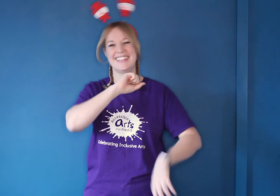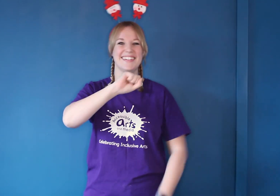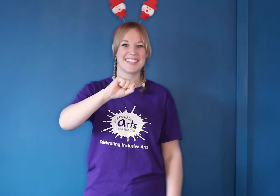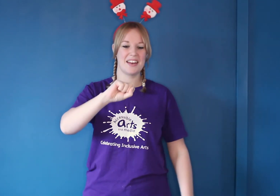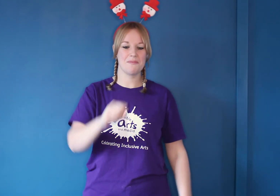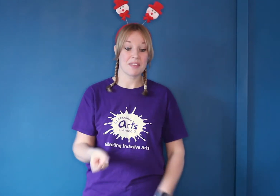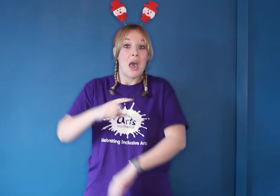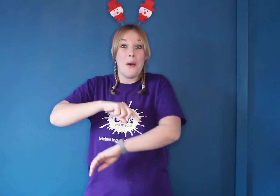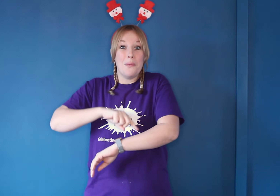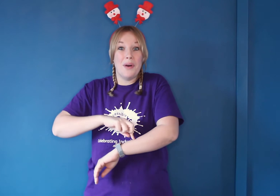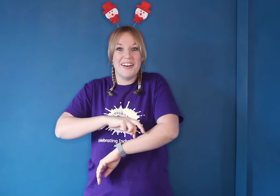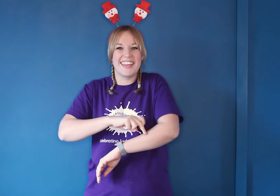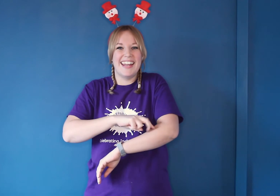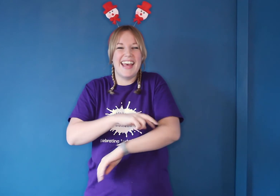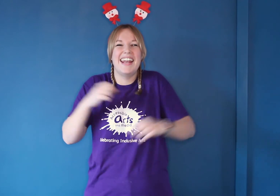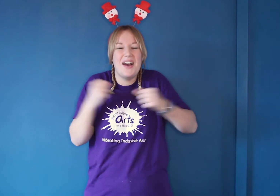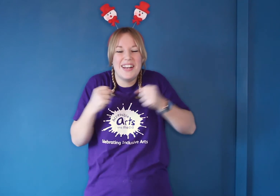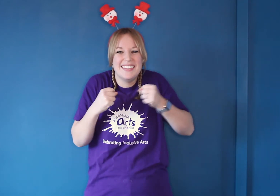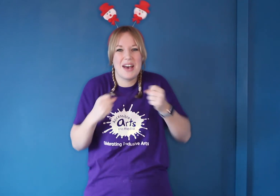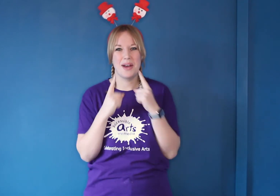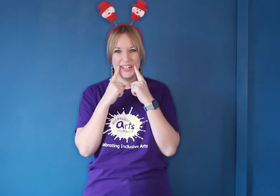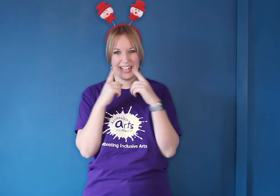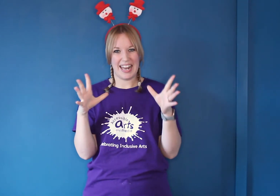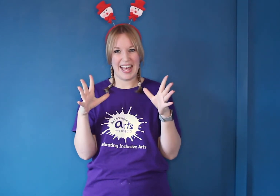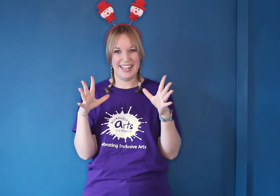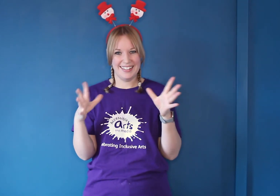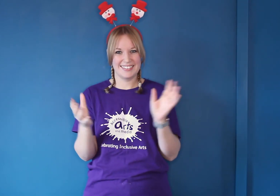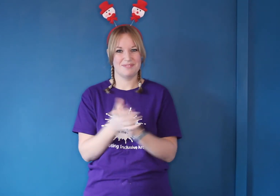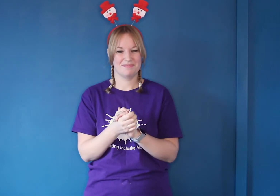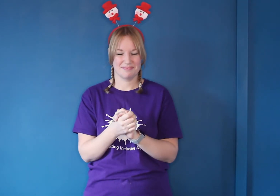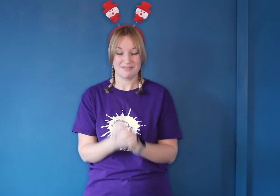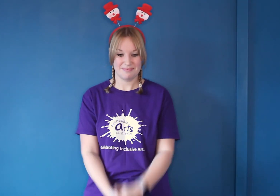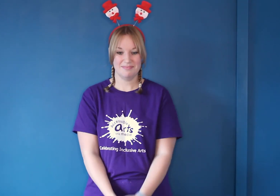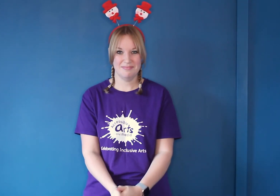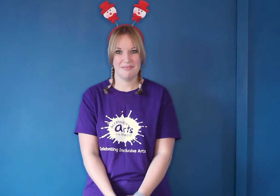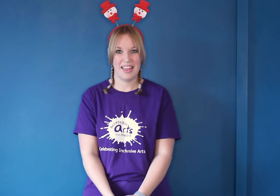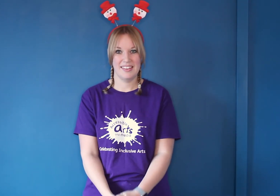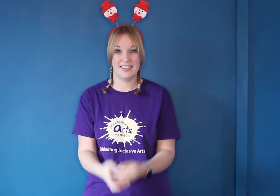Your turn. Walking in a winter wonderland.